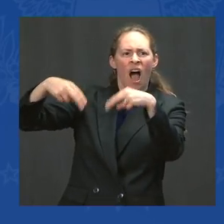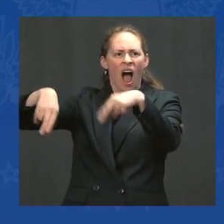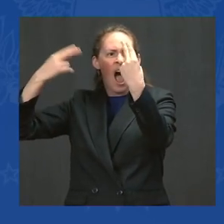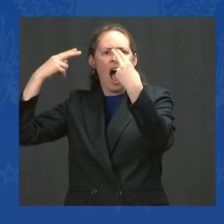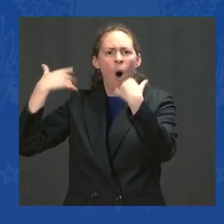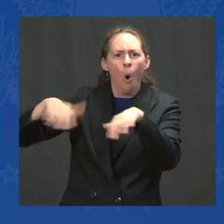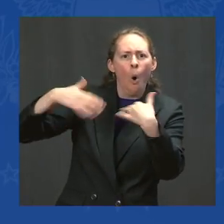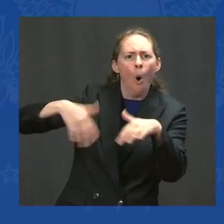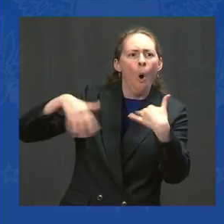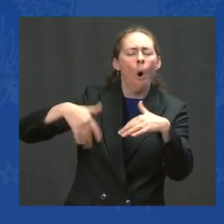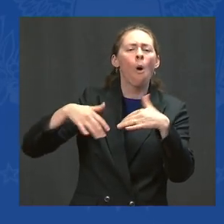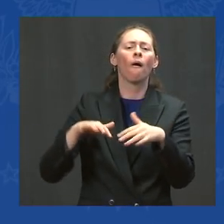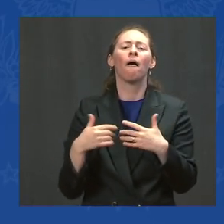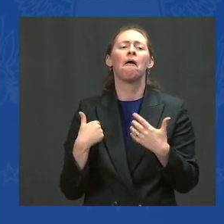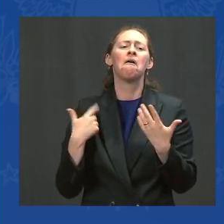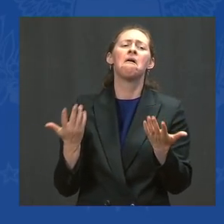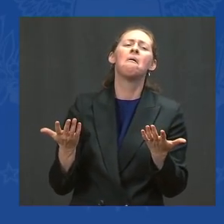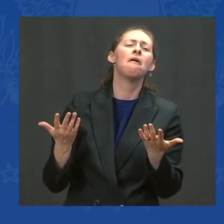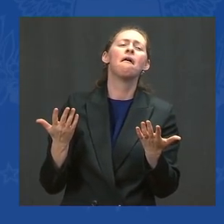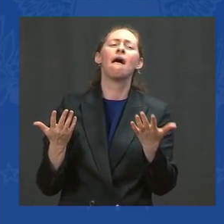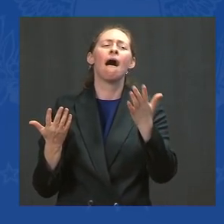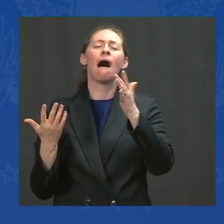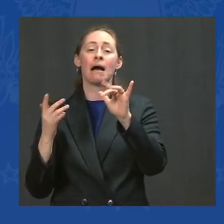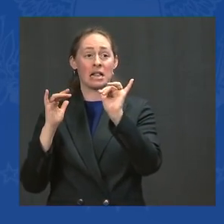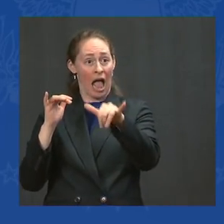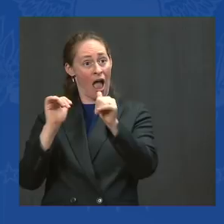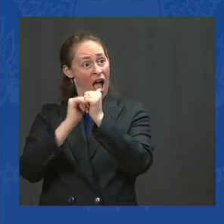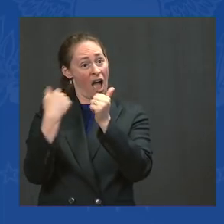So, that's not how I judge whether or not we have economic growth.